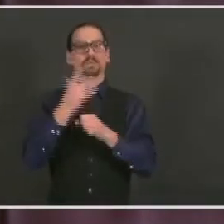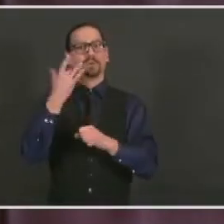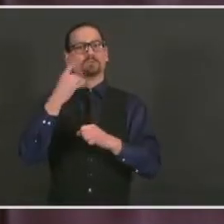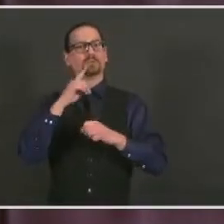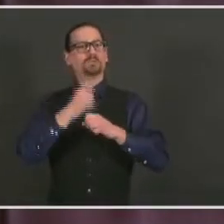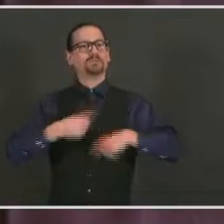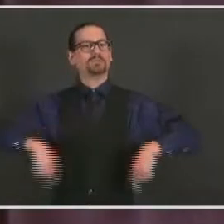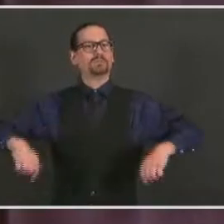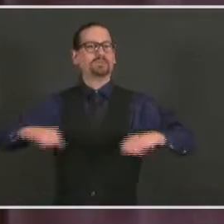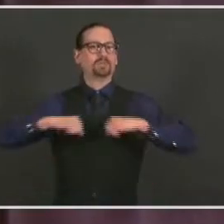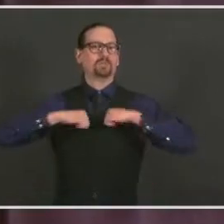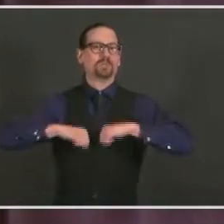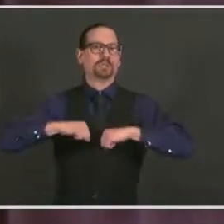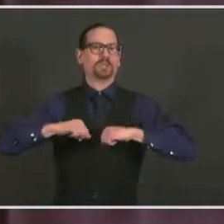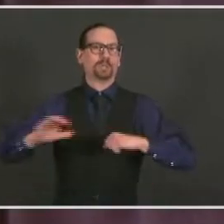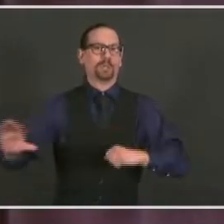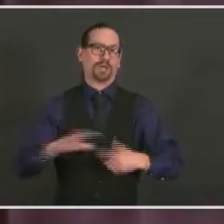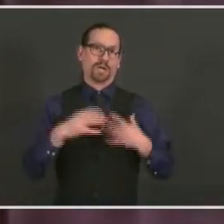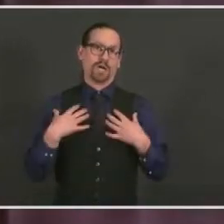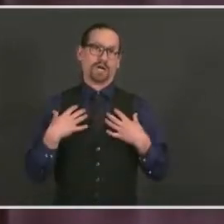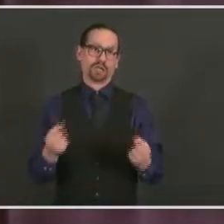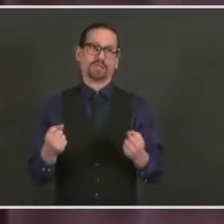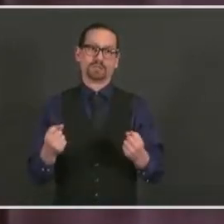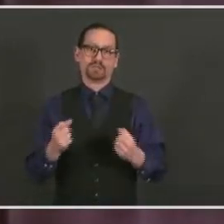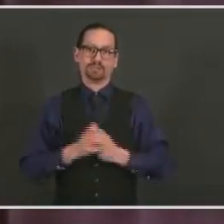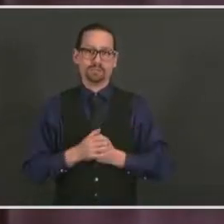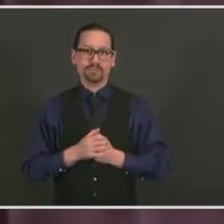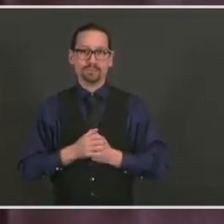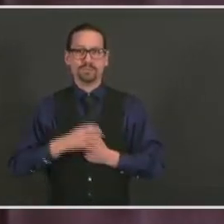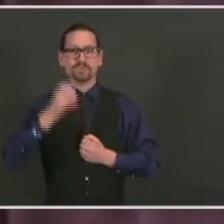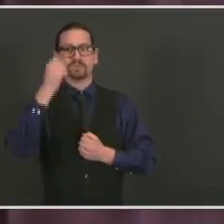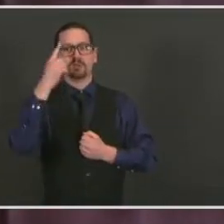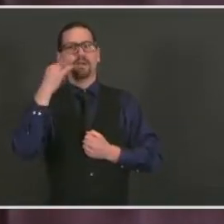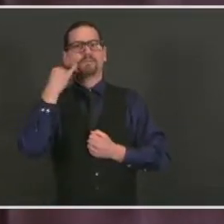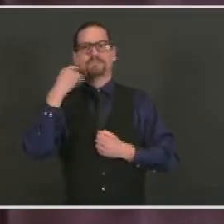AND HAVE THE GREATEST IMPACT WE NEED TO PROTECT OUR HEALTH